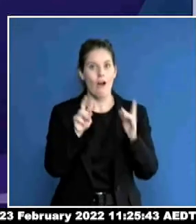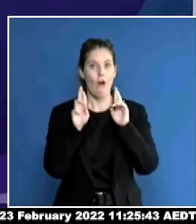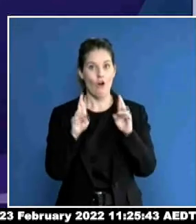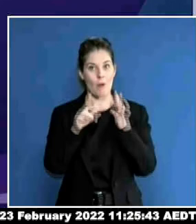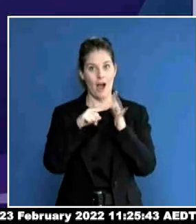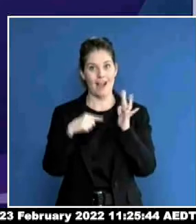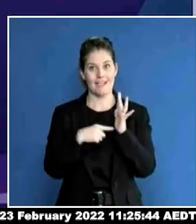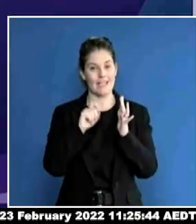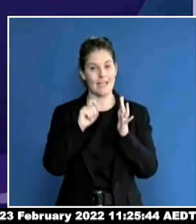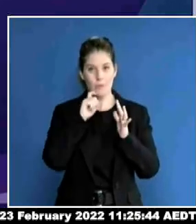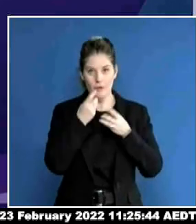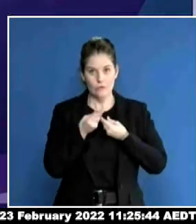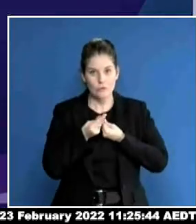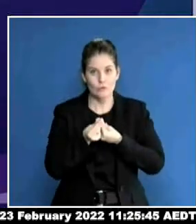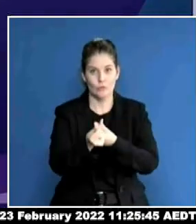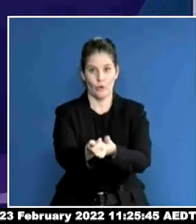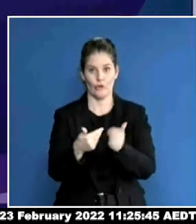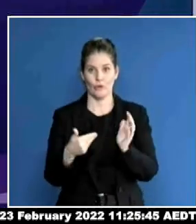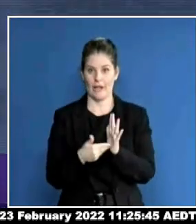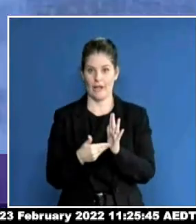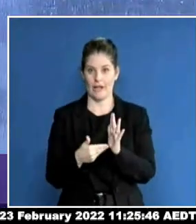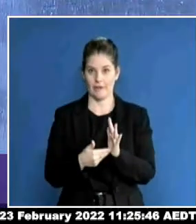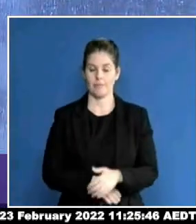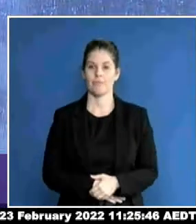smoothly. Yes, Ms McMahon. MS McMAHON: Thank you, Chair.